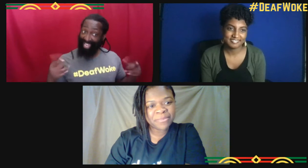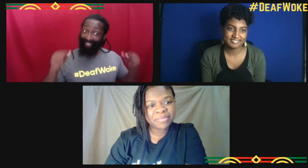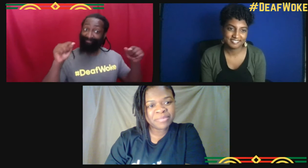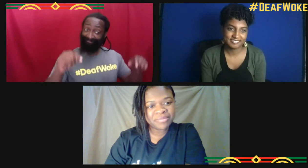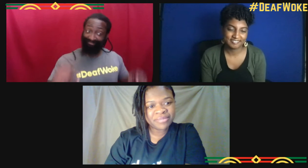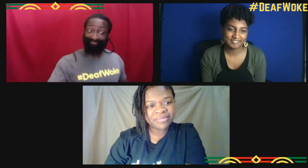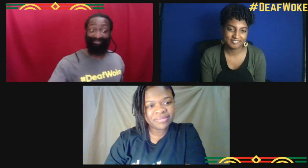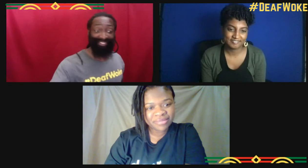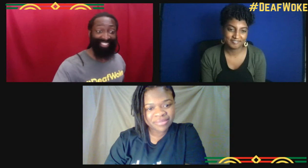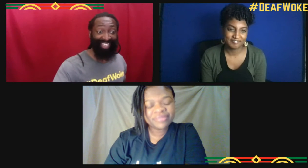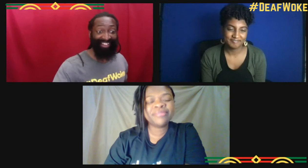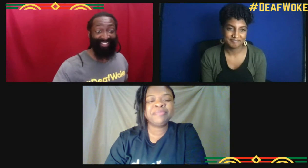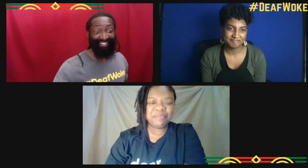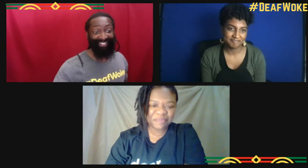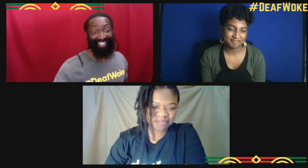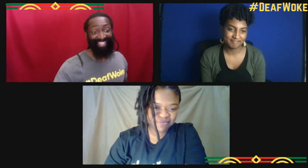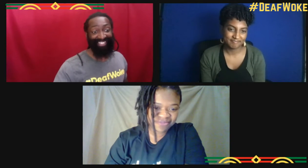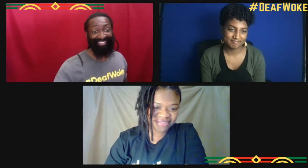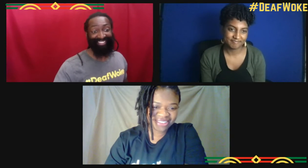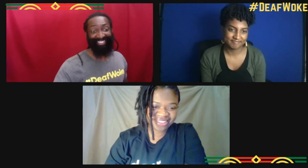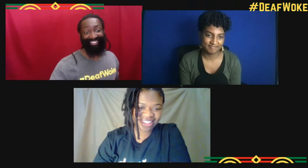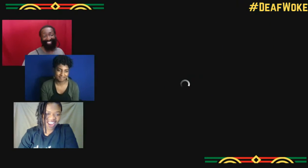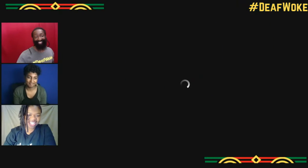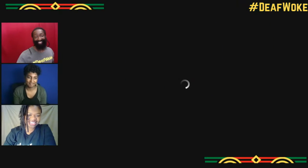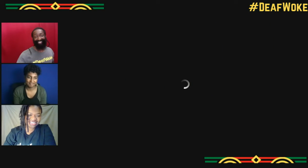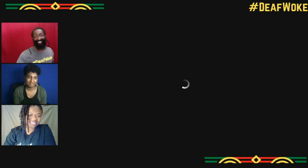Okay, let's watch a little bit of that event.